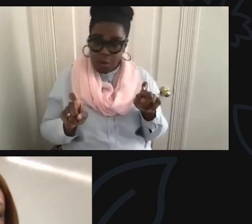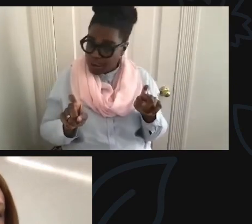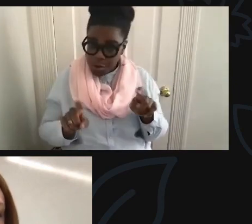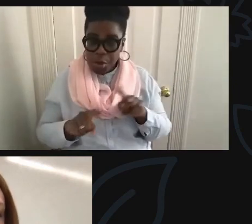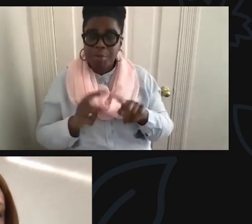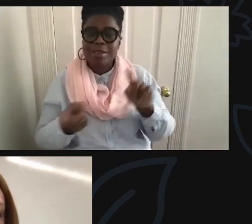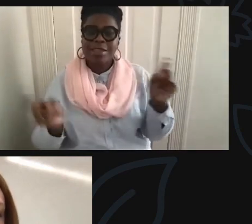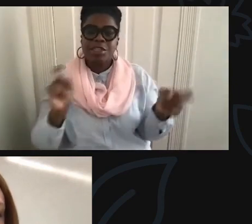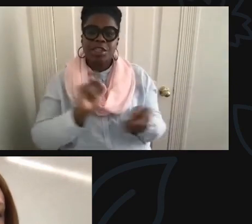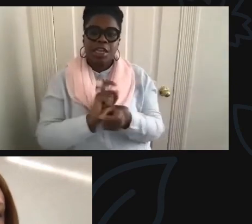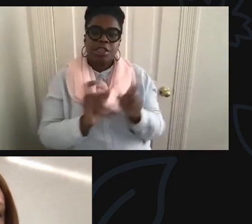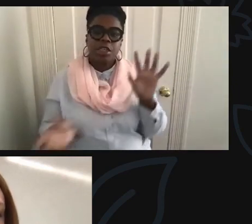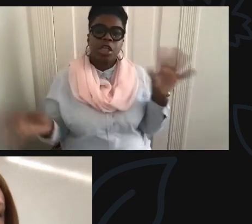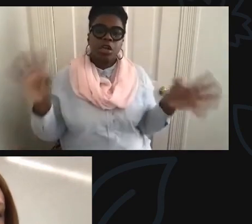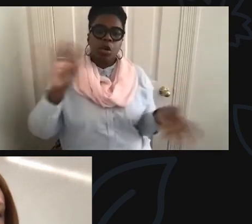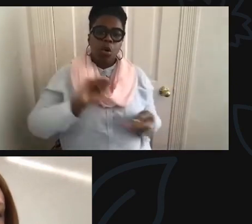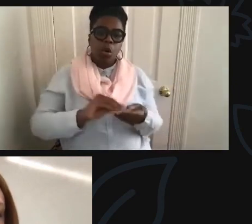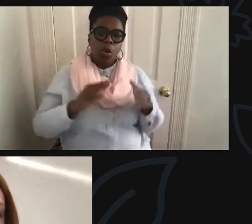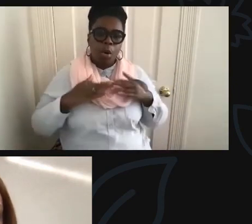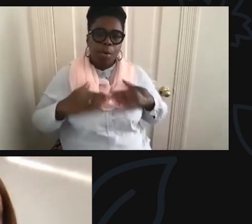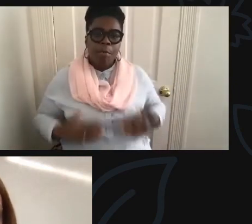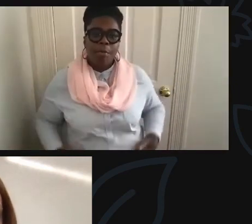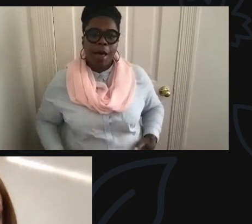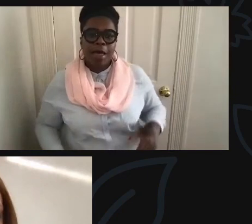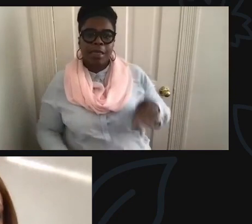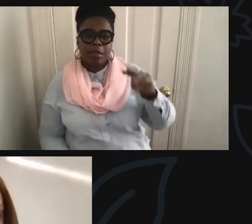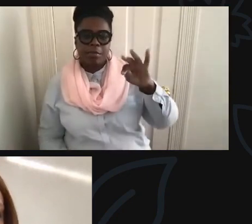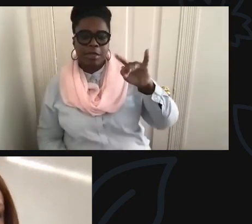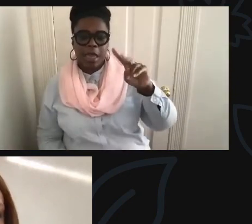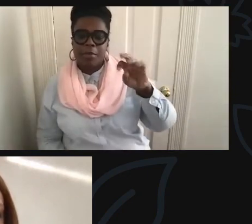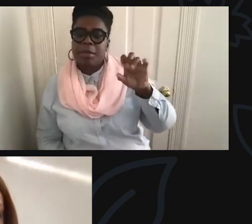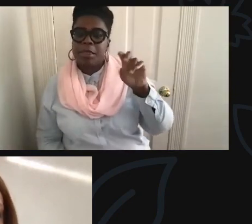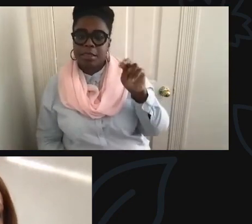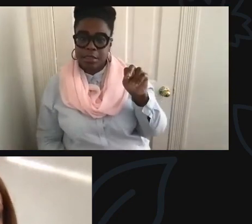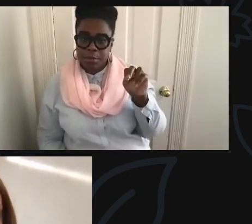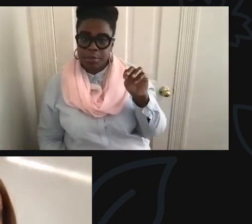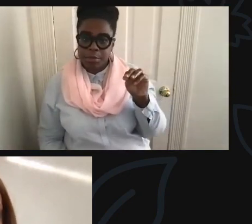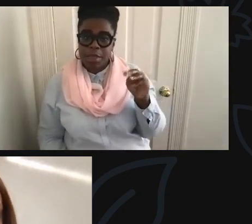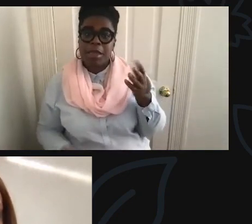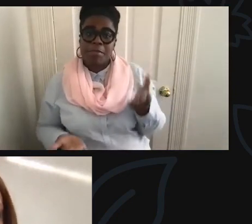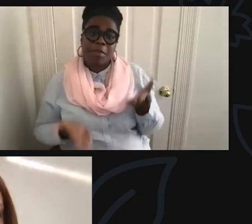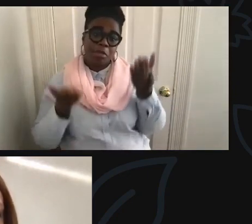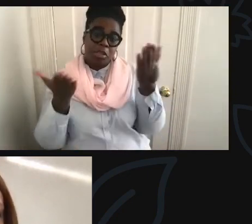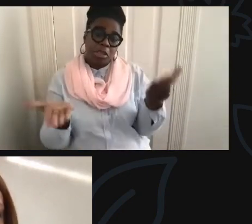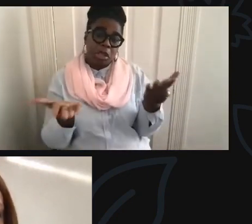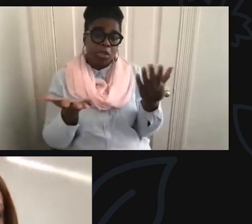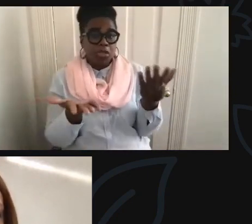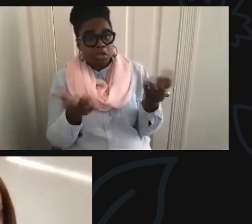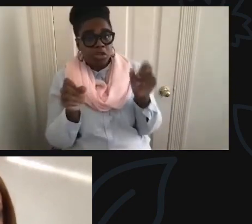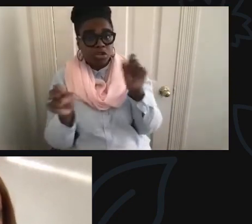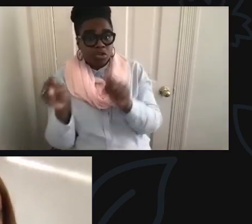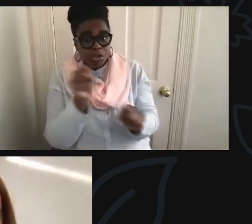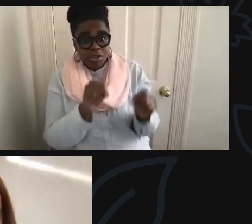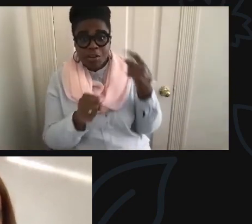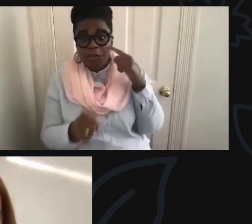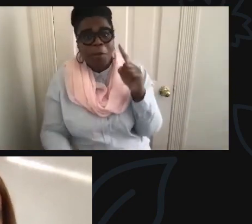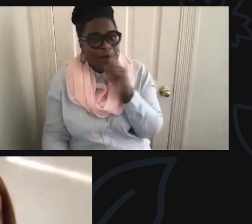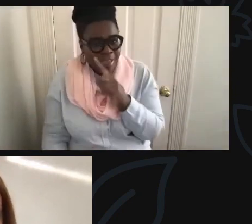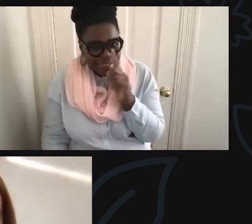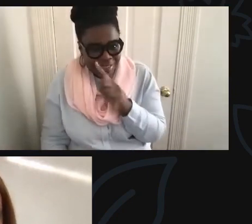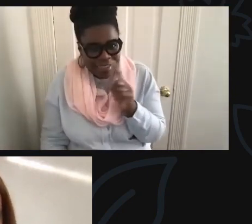whole body metabolism suggest that this could be, you know, a viable strategy, at least in mice. You know, humans are